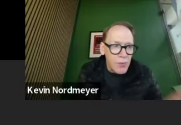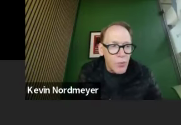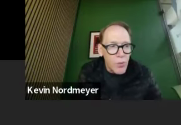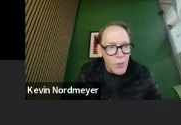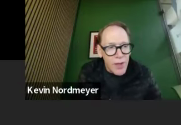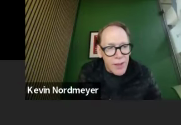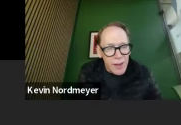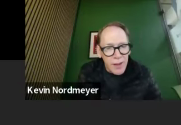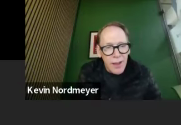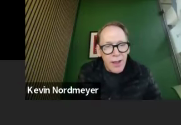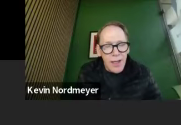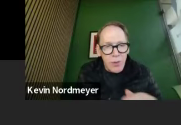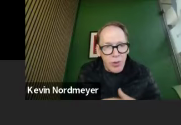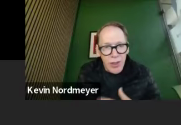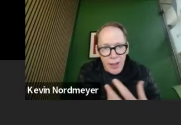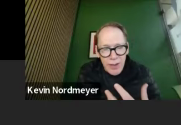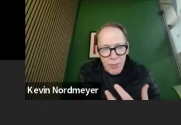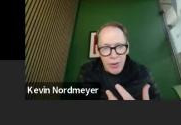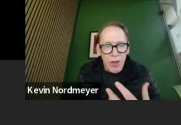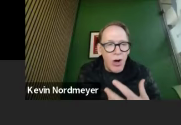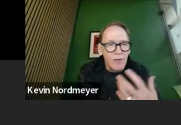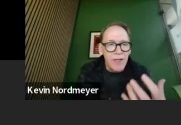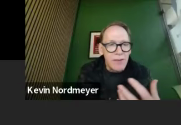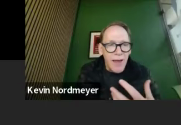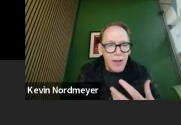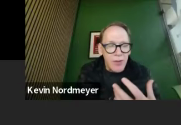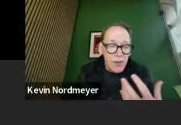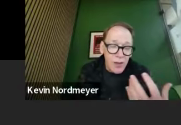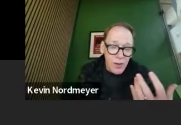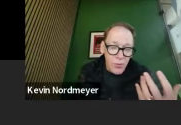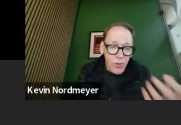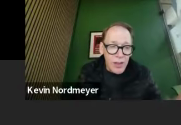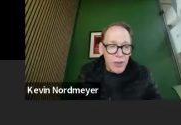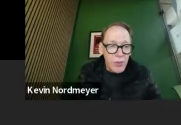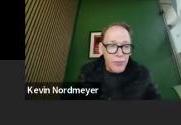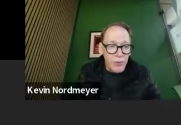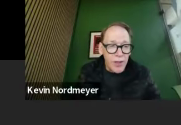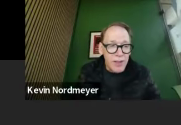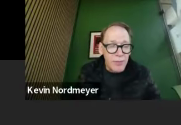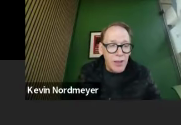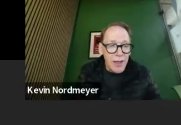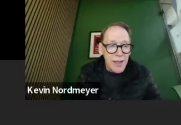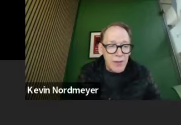and we think that as we were looking at this building, all of these values really do for us symbolize